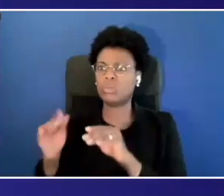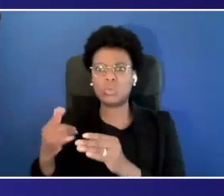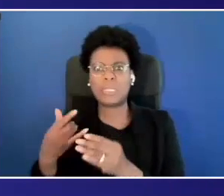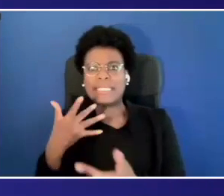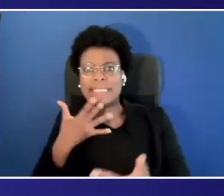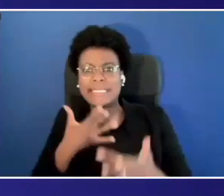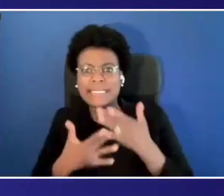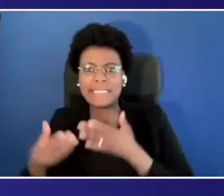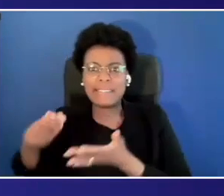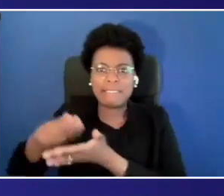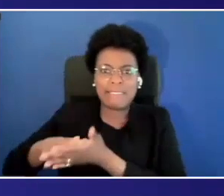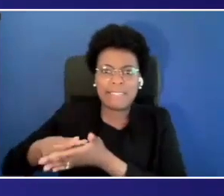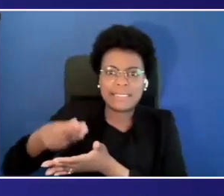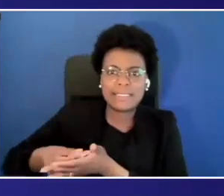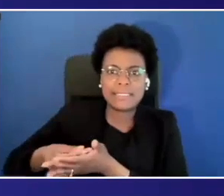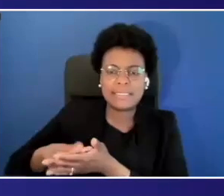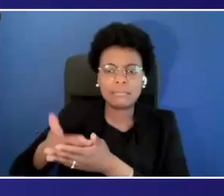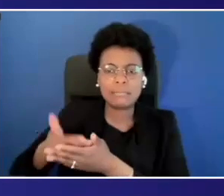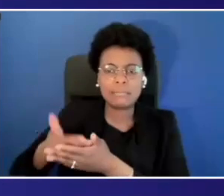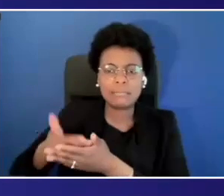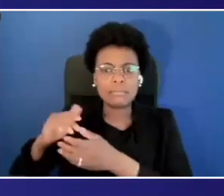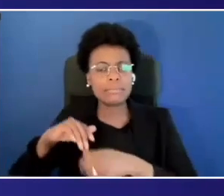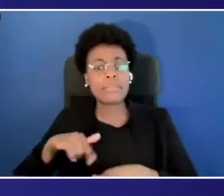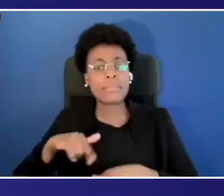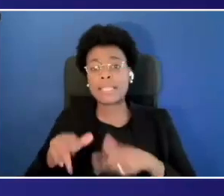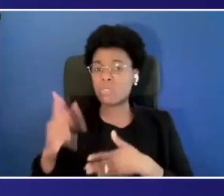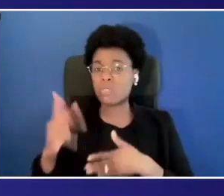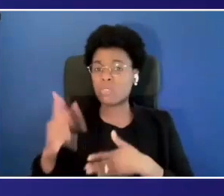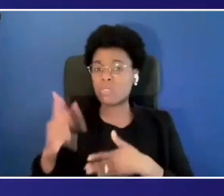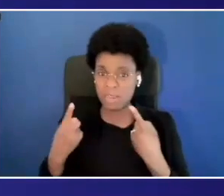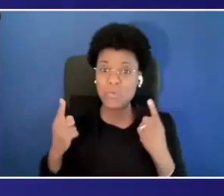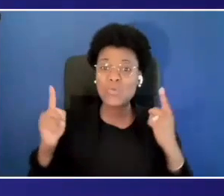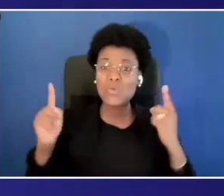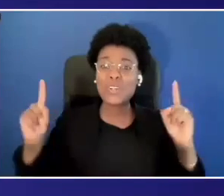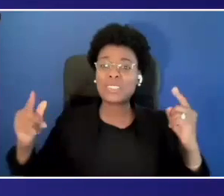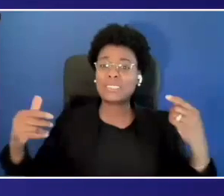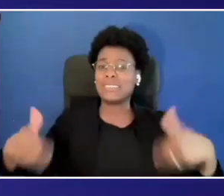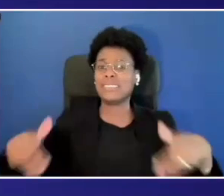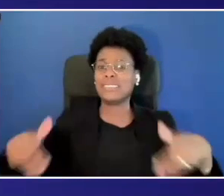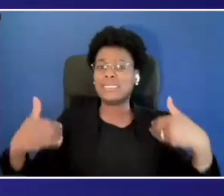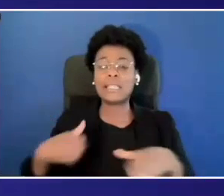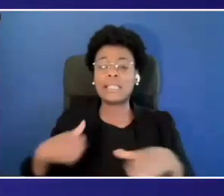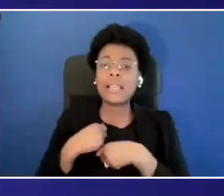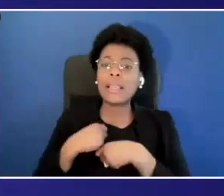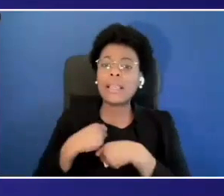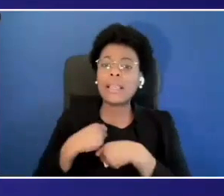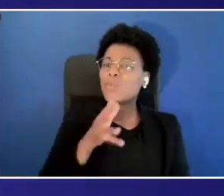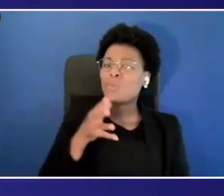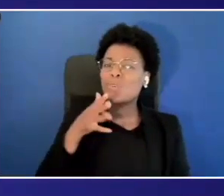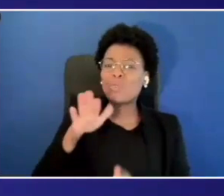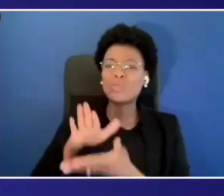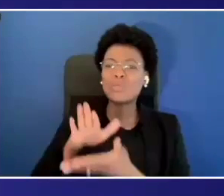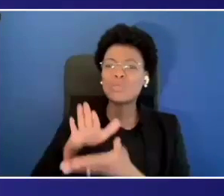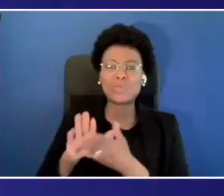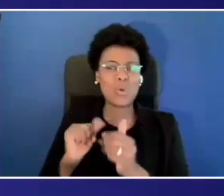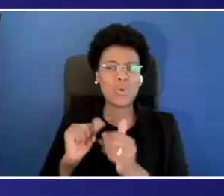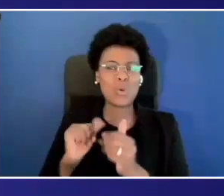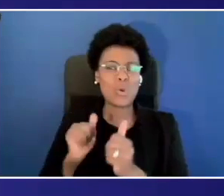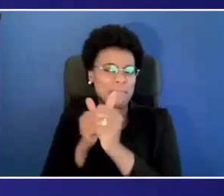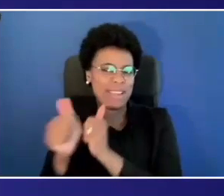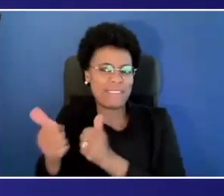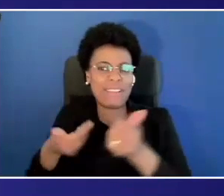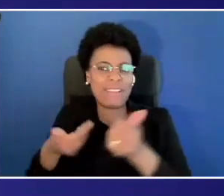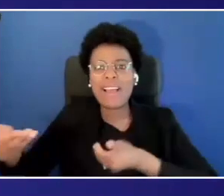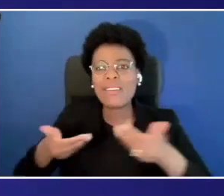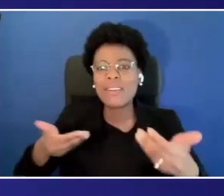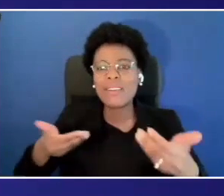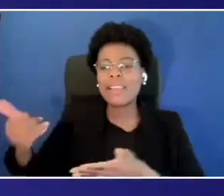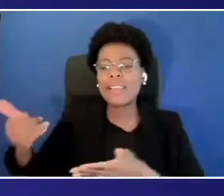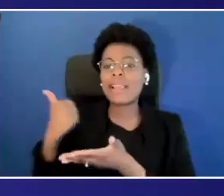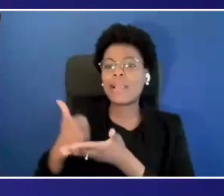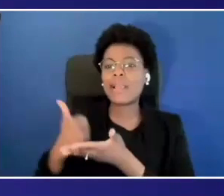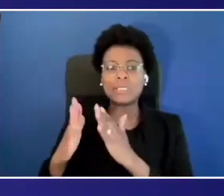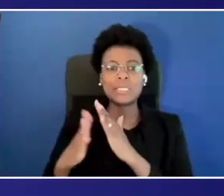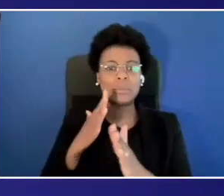This program works. It makes rural schools more competitive in hiring. It helps community health centers attract skilled providers.